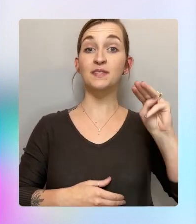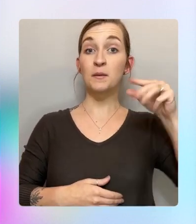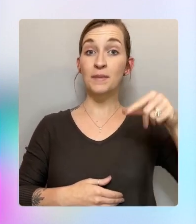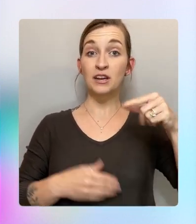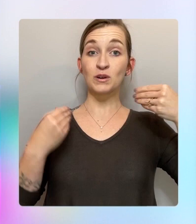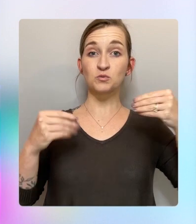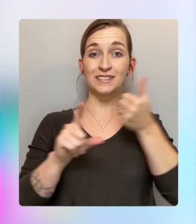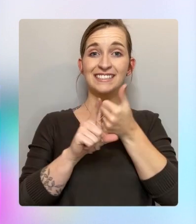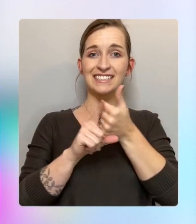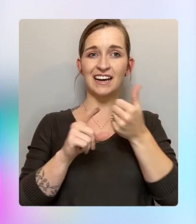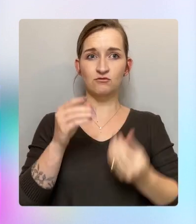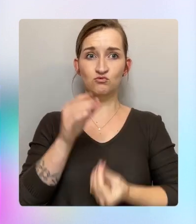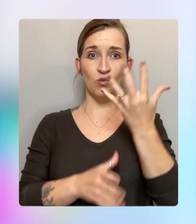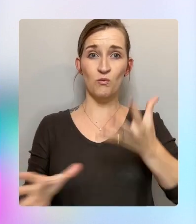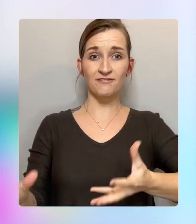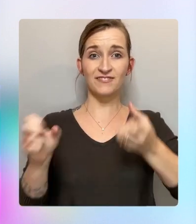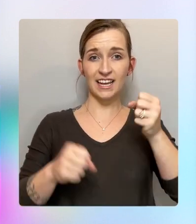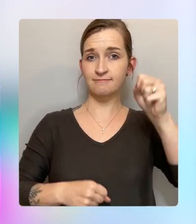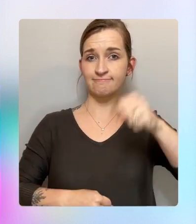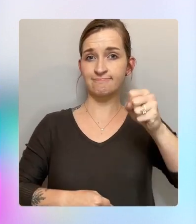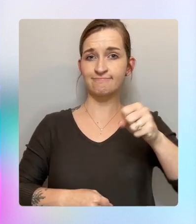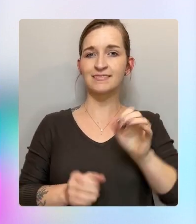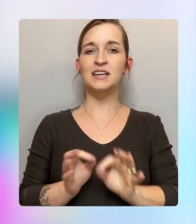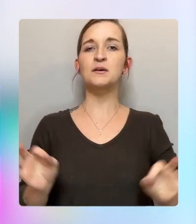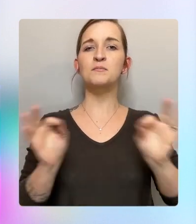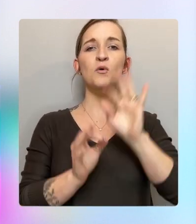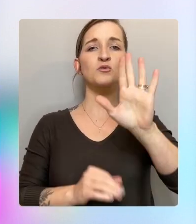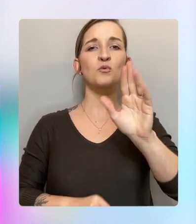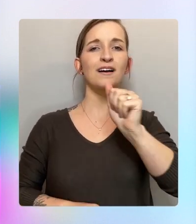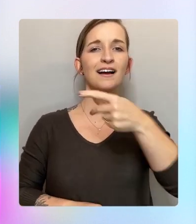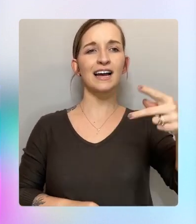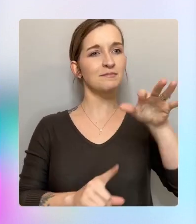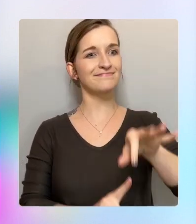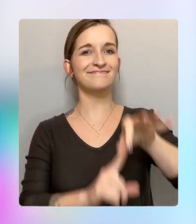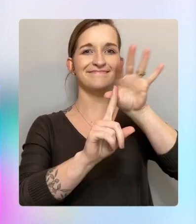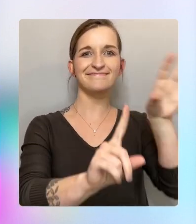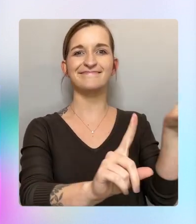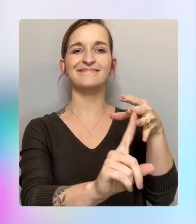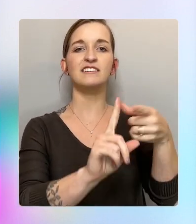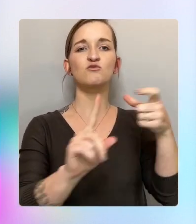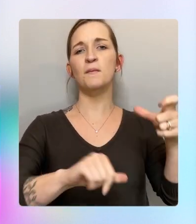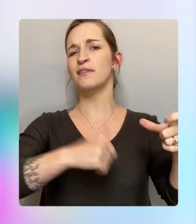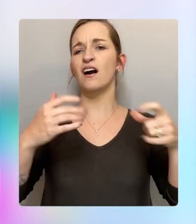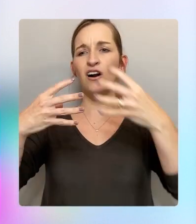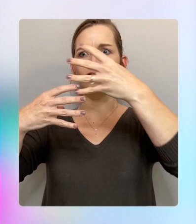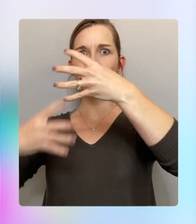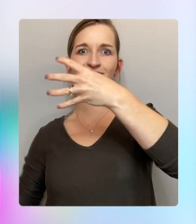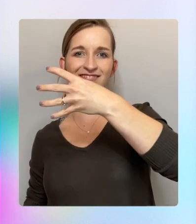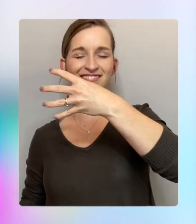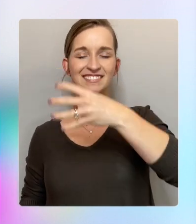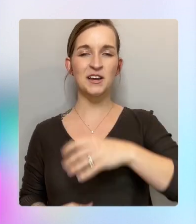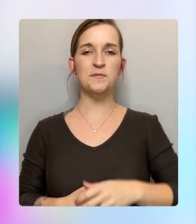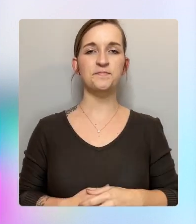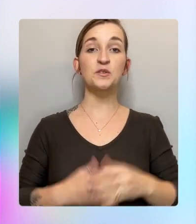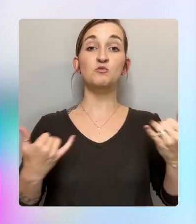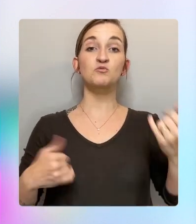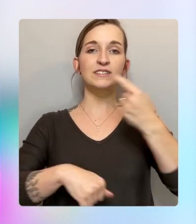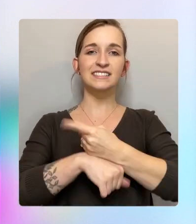which means it's more important than ever that your app stands out from the crowd. Today, we'll talk about what you can do